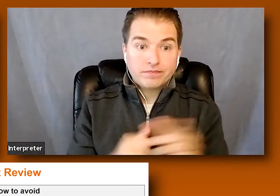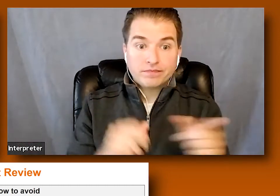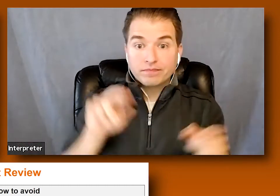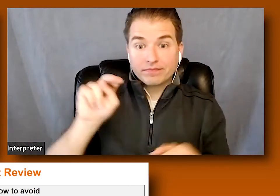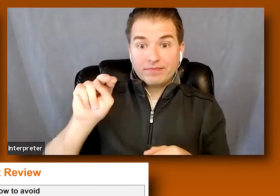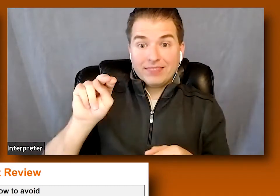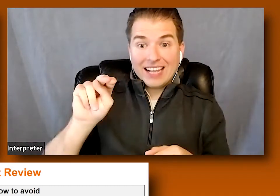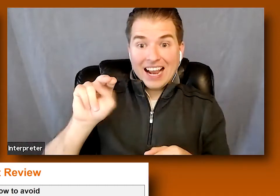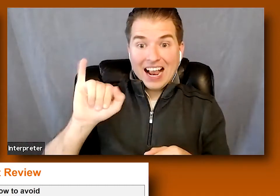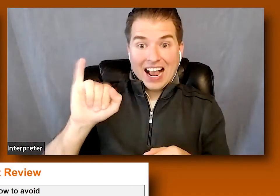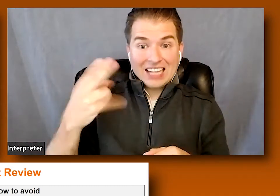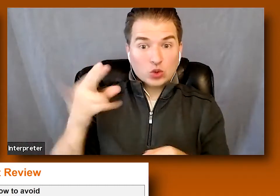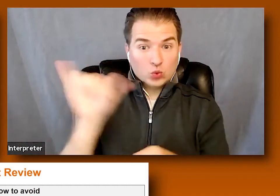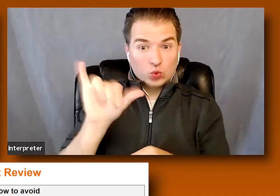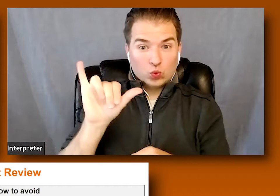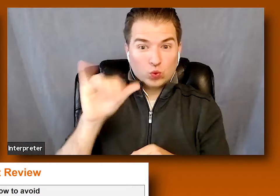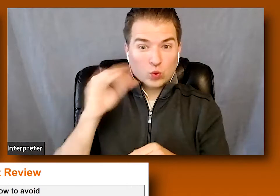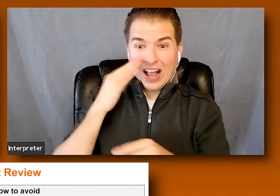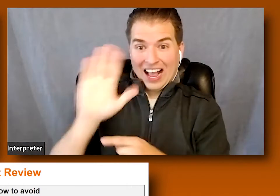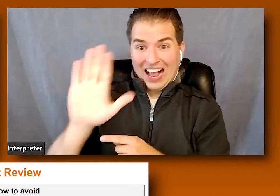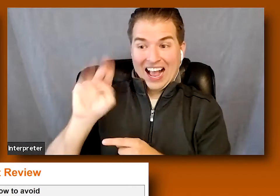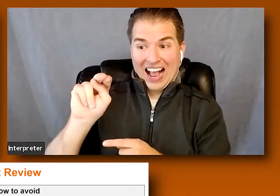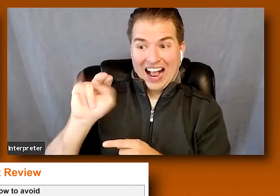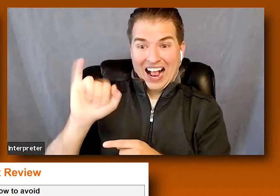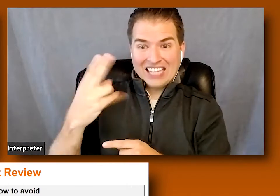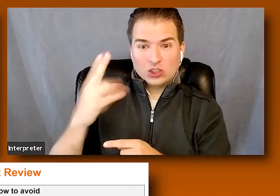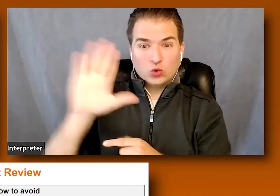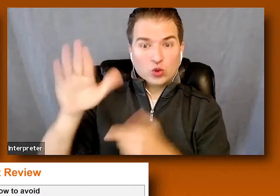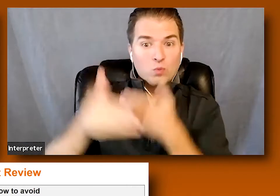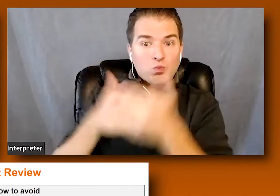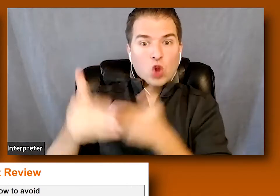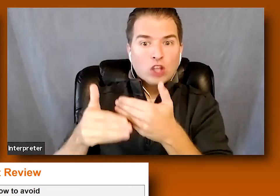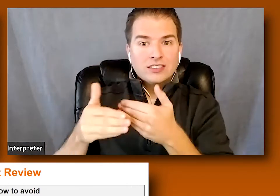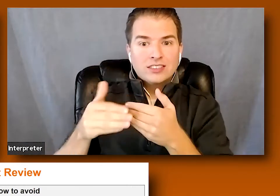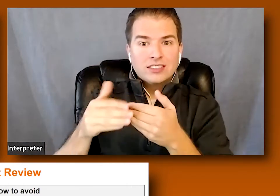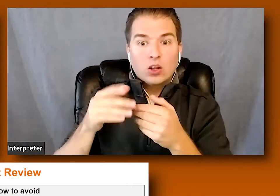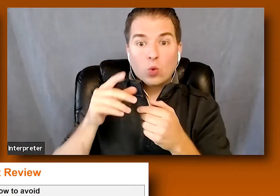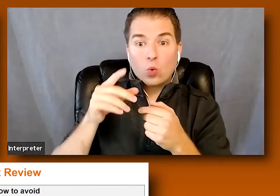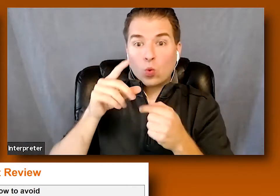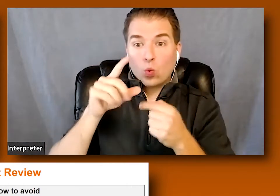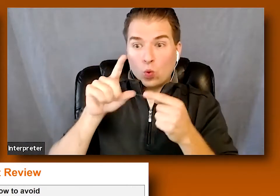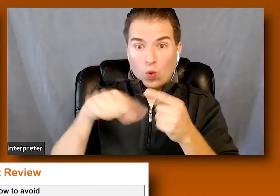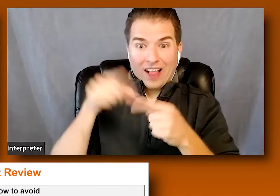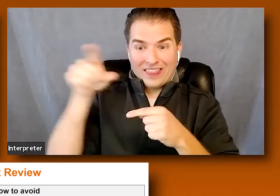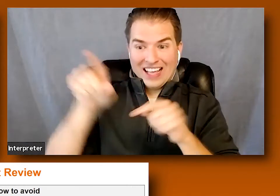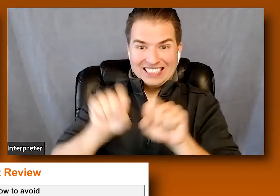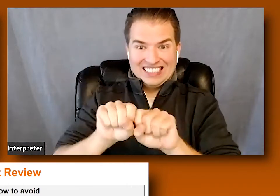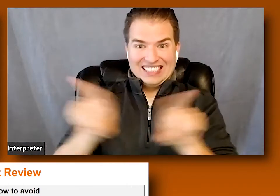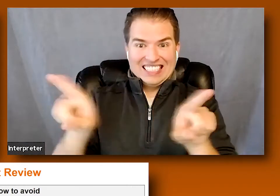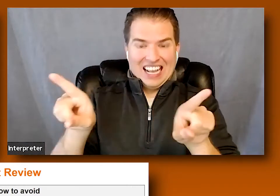NIH--you'll know if you have the right solicitation because in the related notice section,